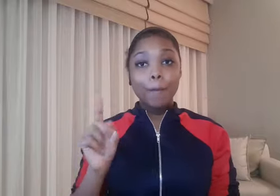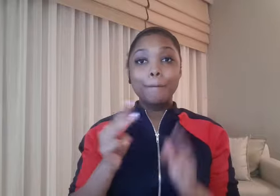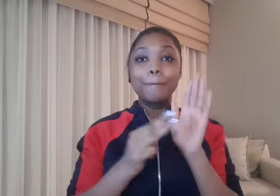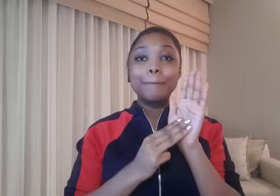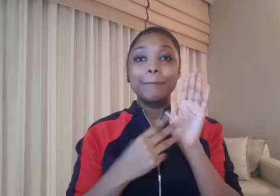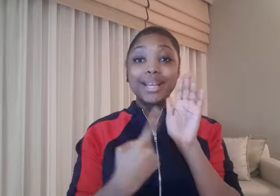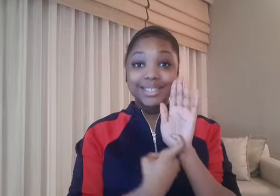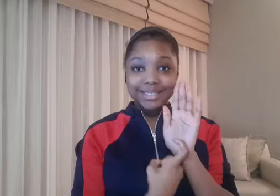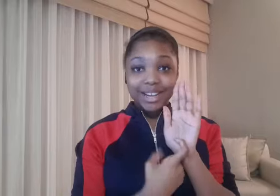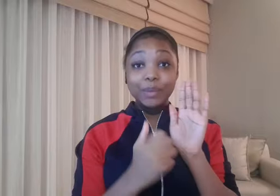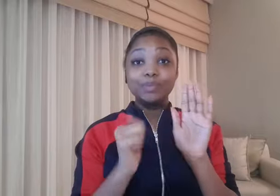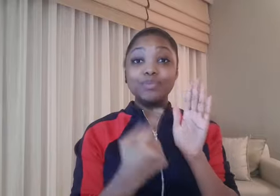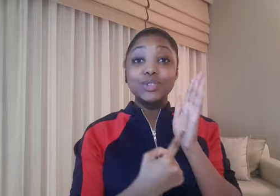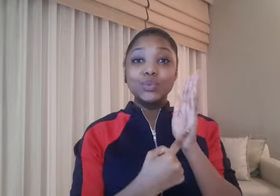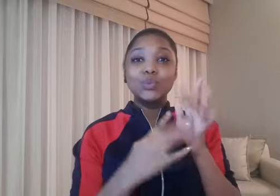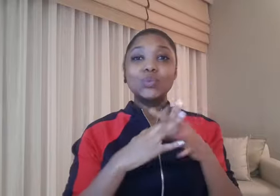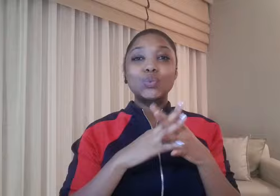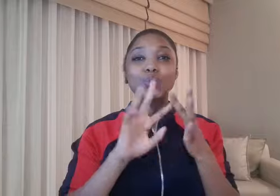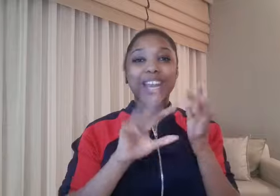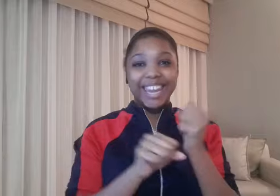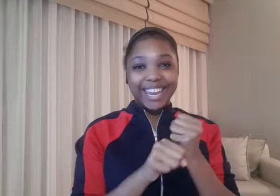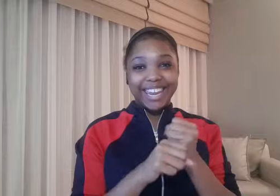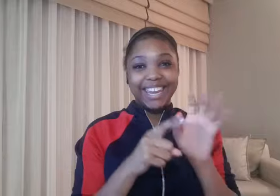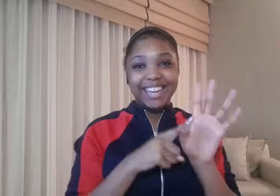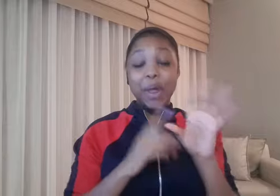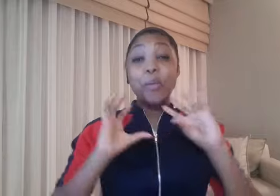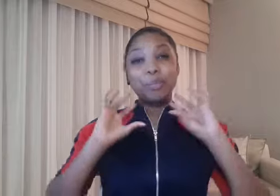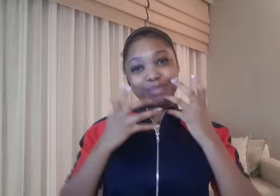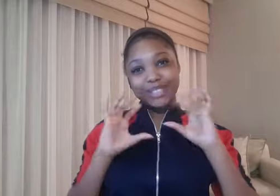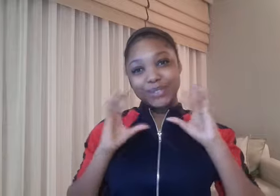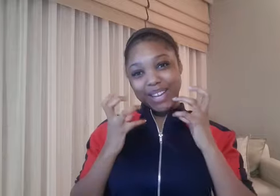whose name is Mr Twiggy!